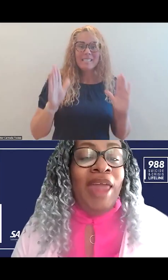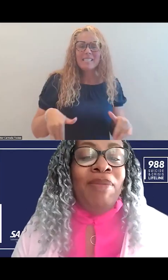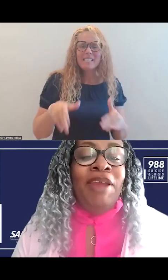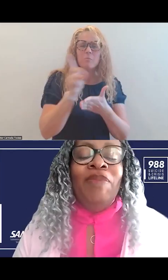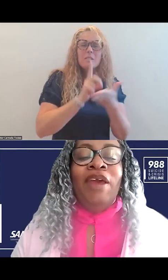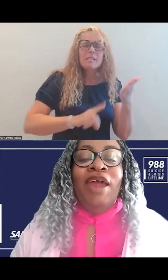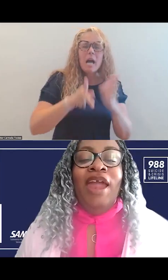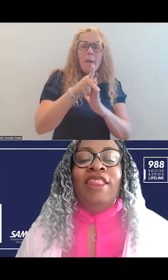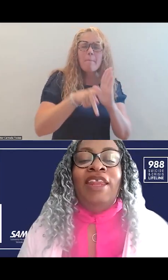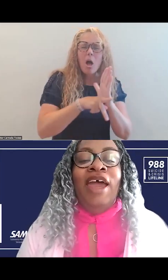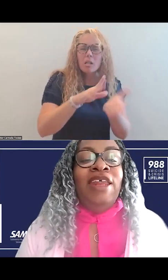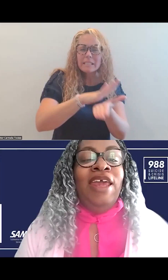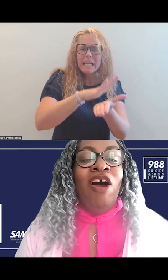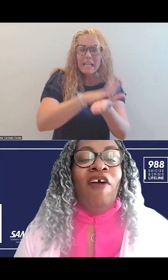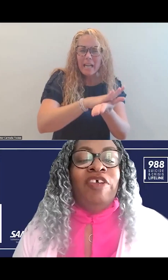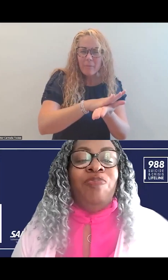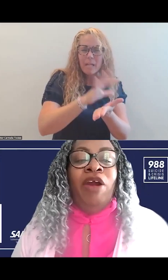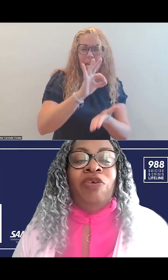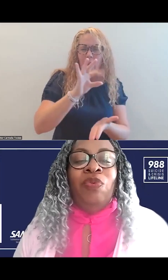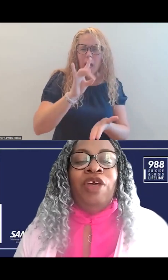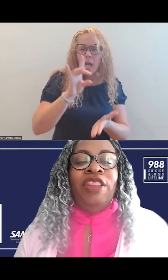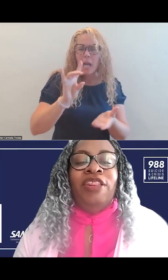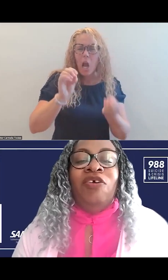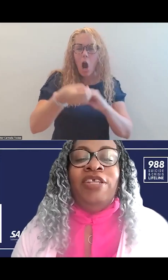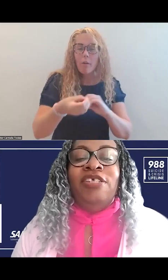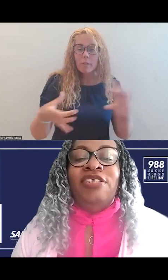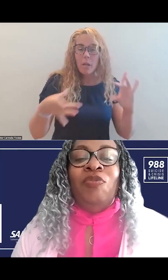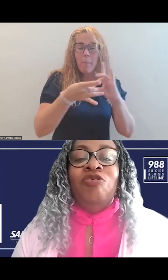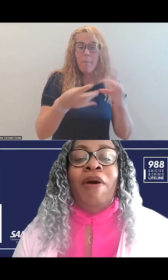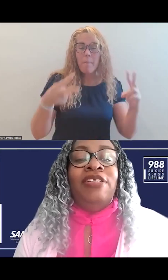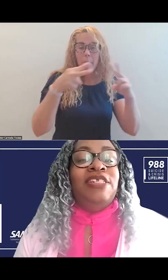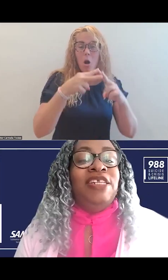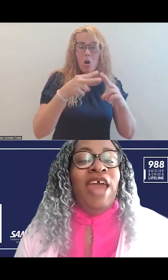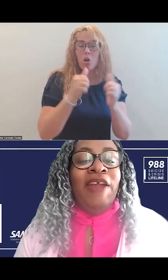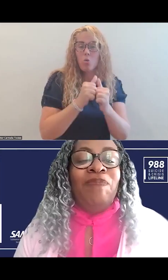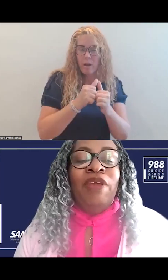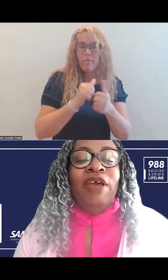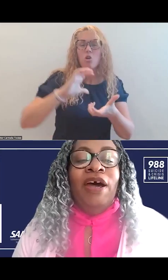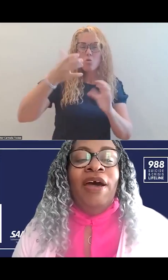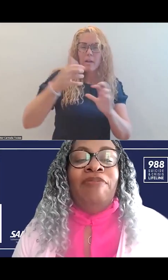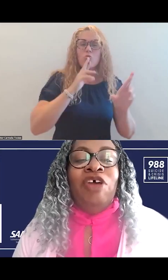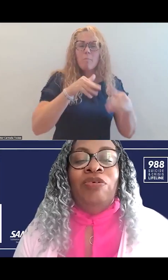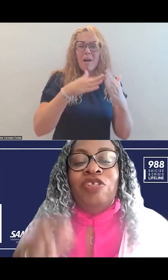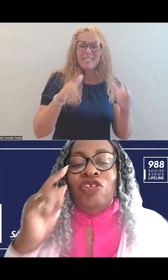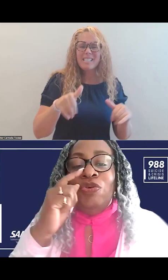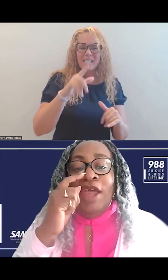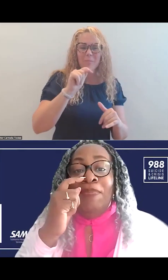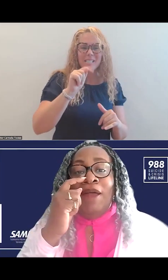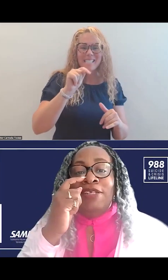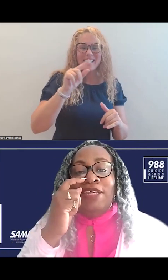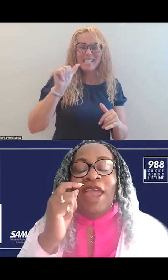ACADEMY AND THE CRISIS SYSTEM RESPONSE TO HOST A 2-DAY POLICY